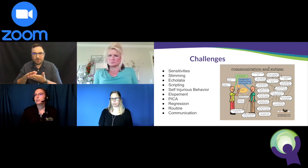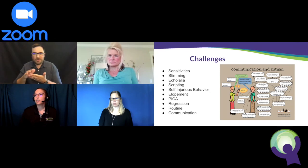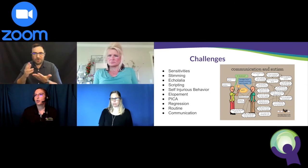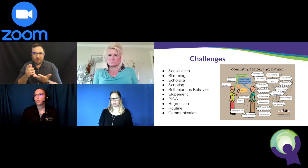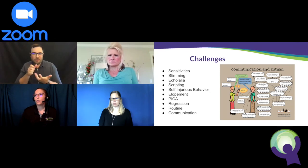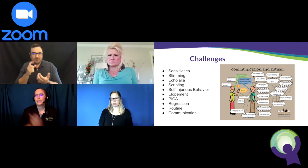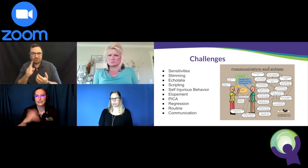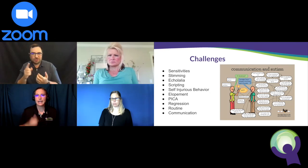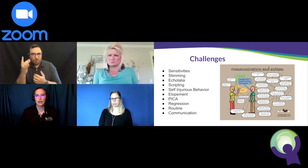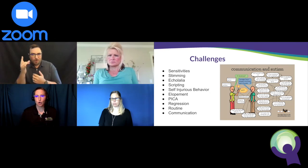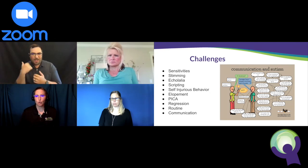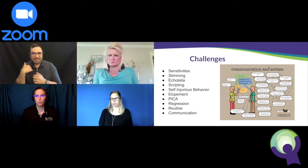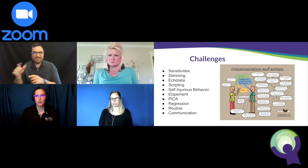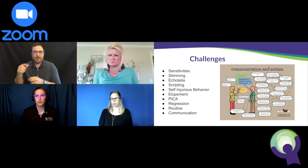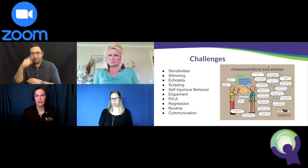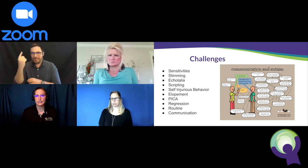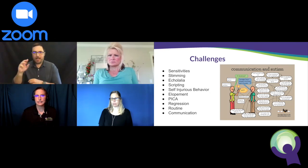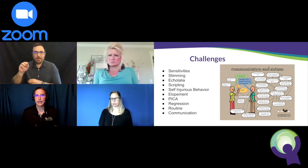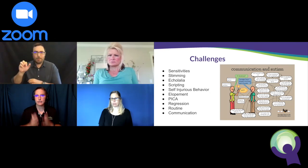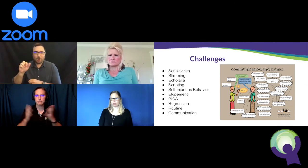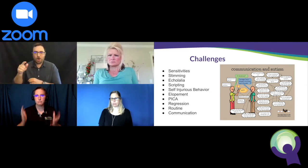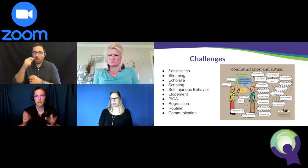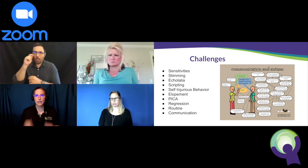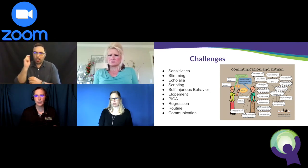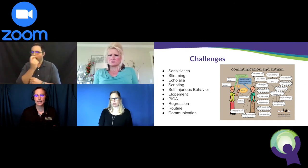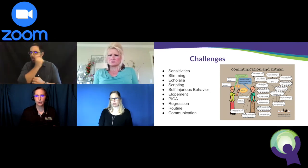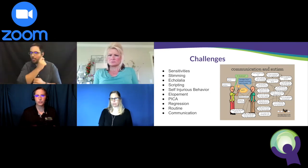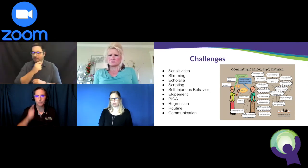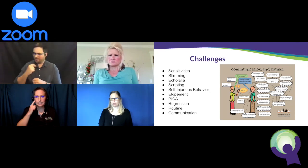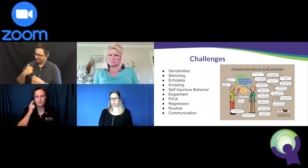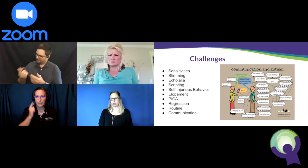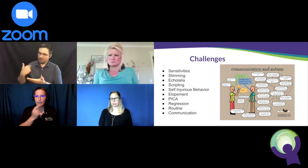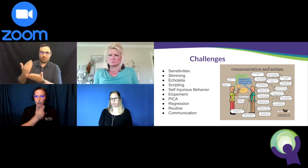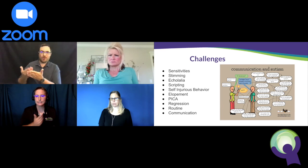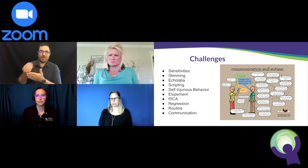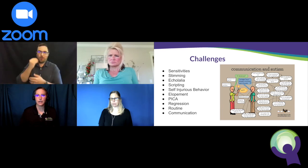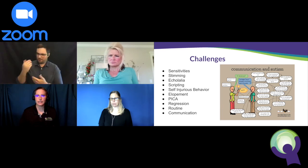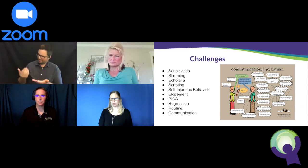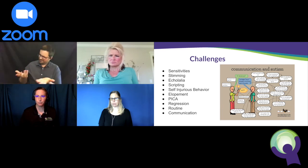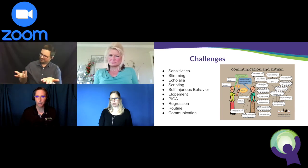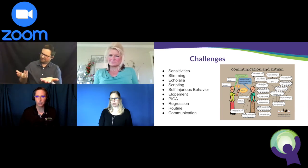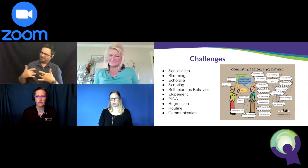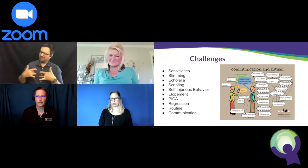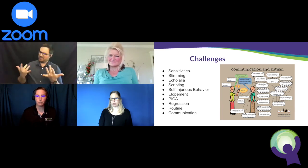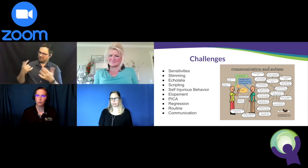So when he got home I said, "Hey buddy I heard you made some black marks on your eyes with a marker today.